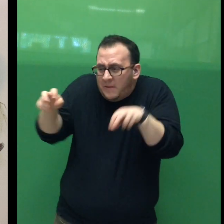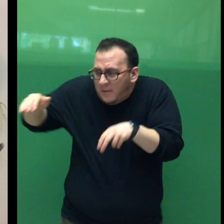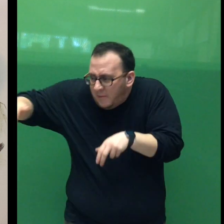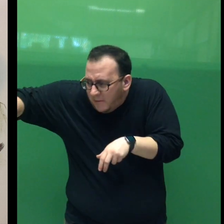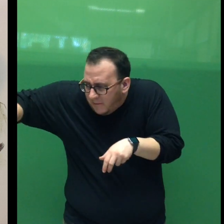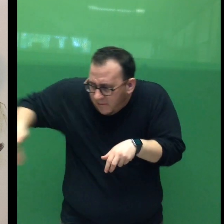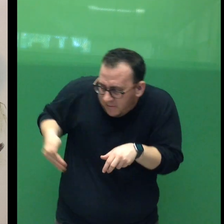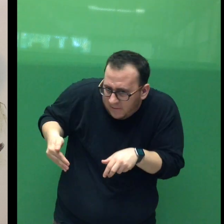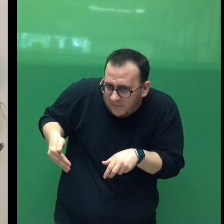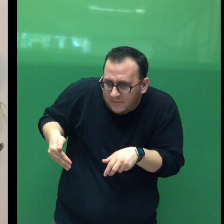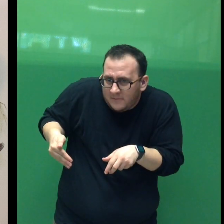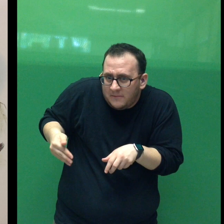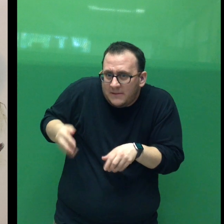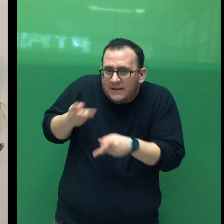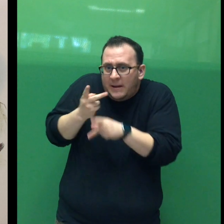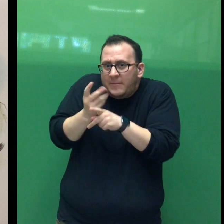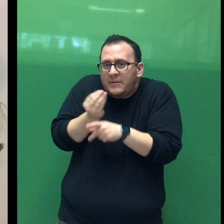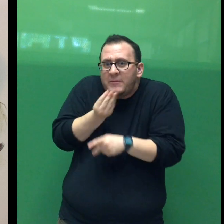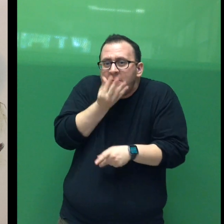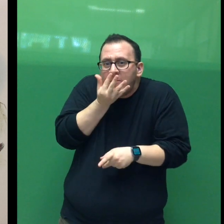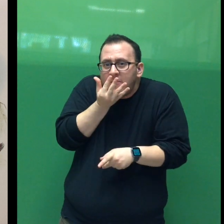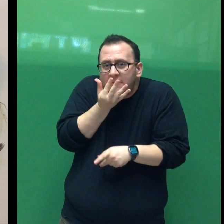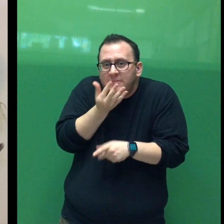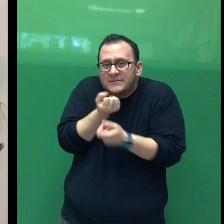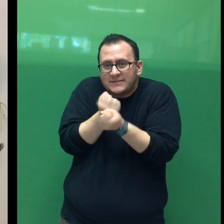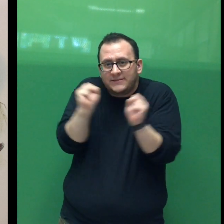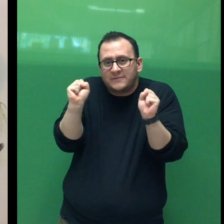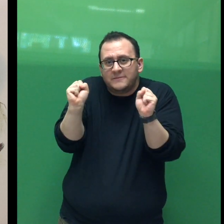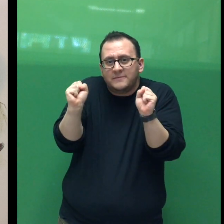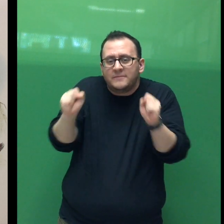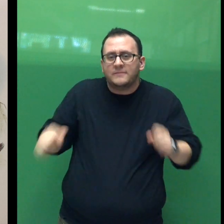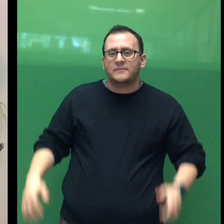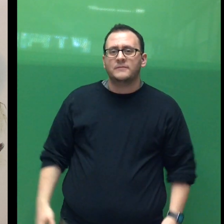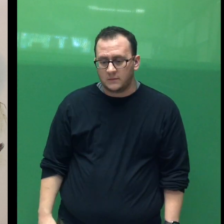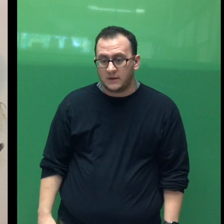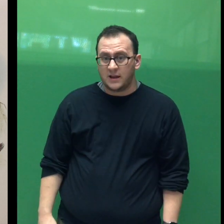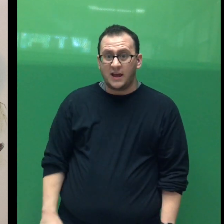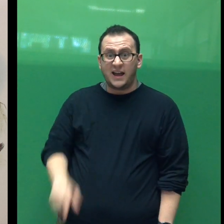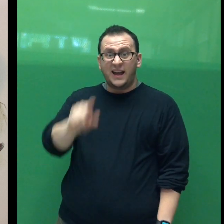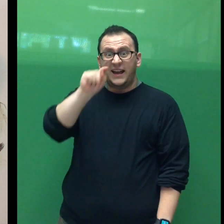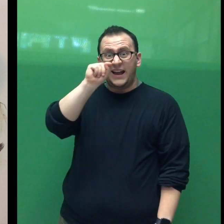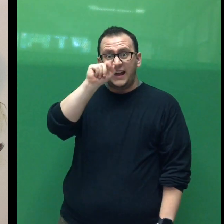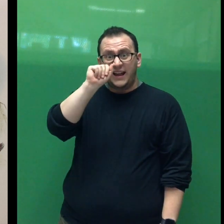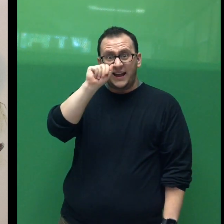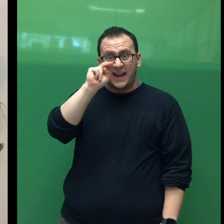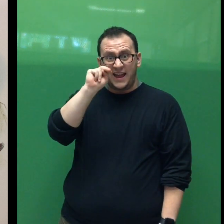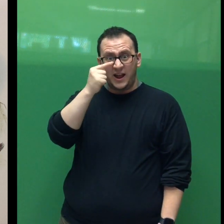They snuggled her in their nest at night. Tango was the very first penguin in the zoo to have two daddies.